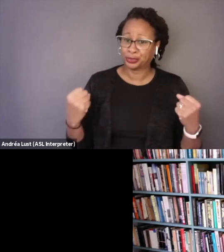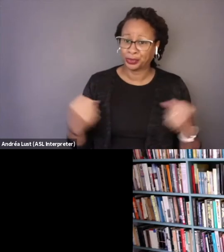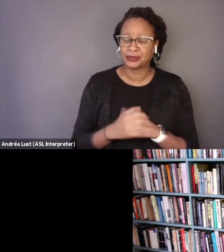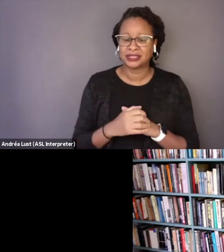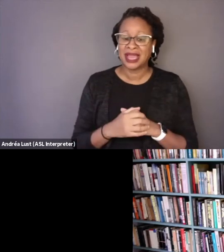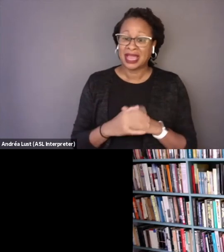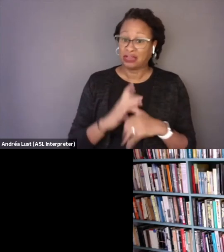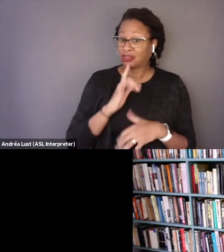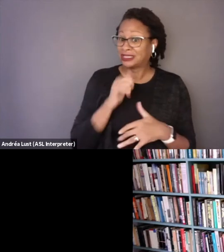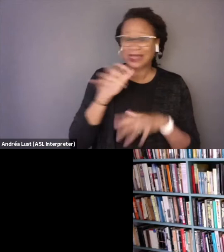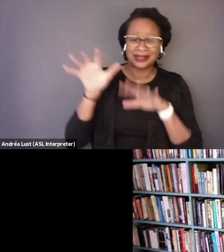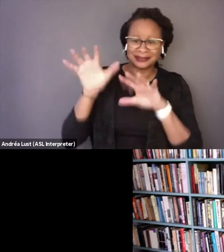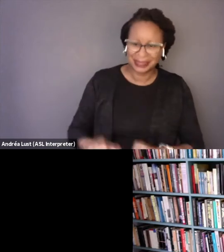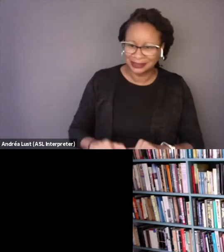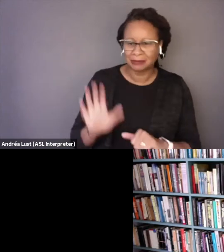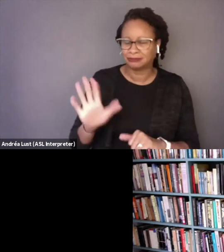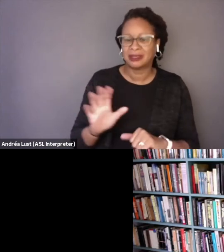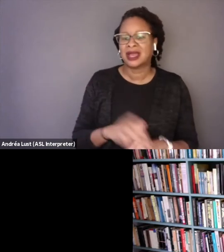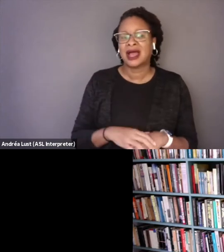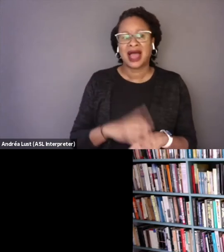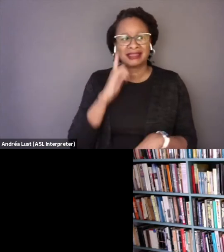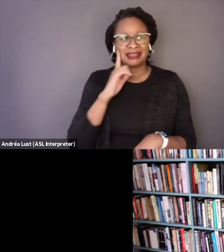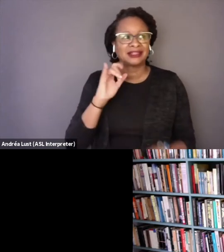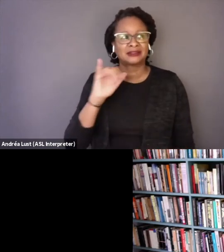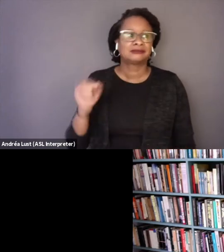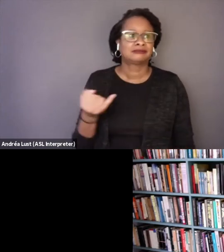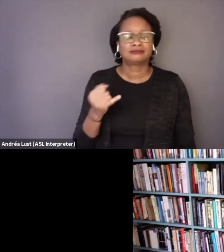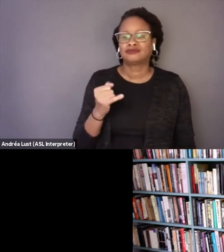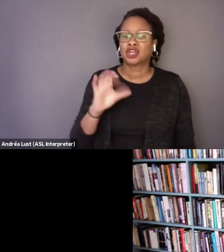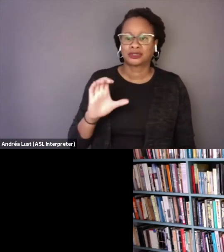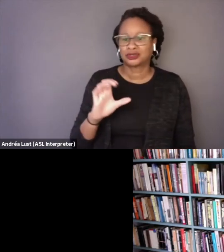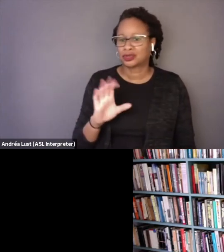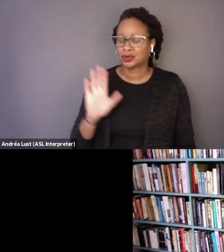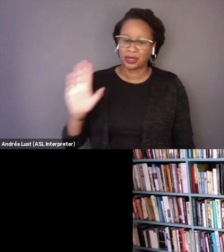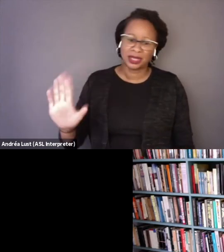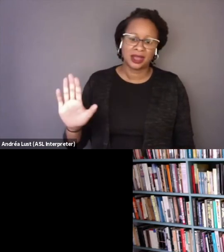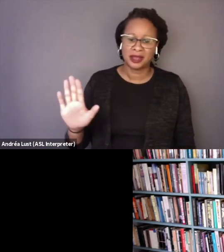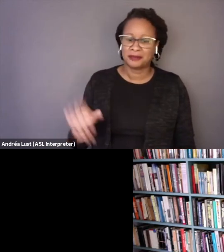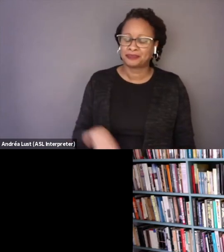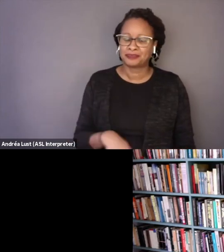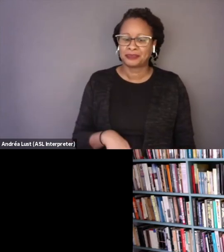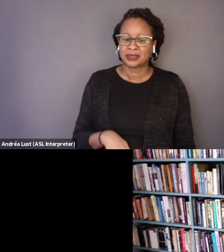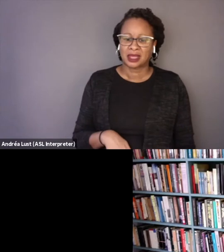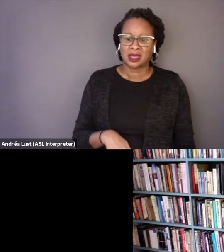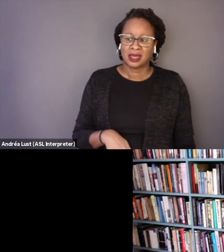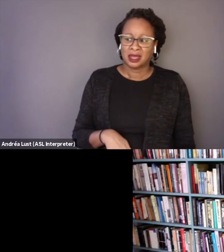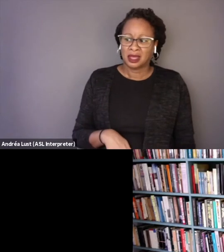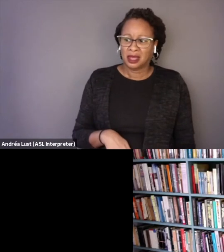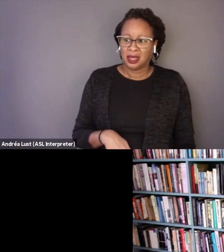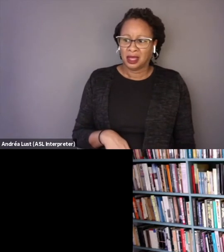in fact, I think that JYC's legacy, and the prescience he had for sounding the alarm on the environment,